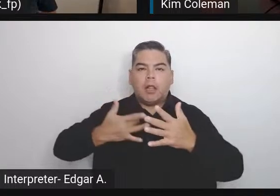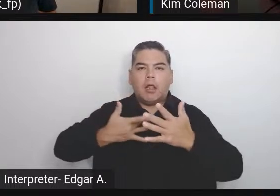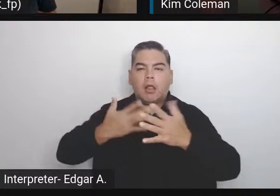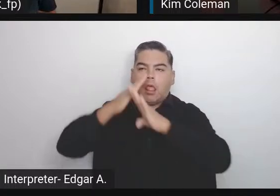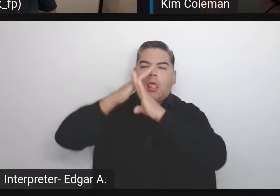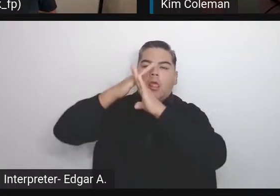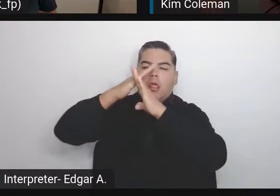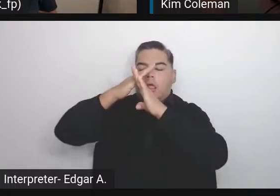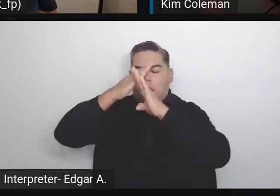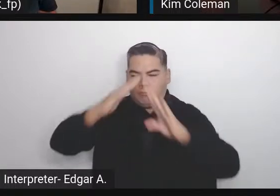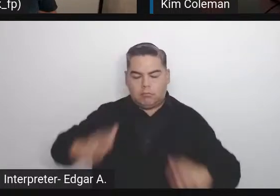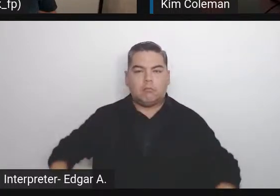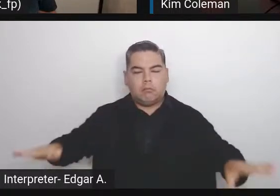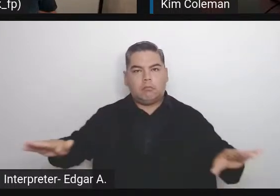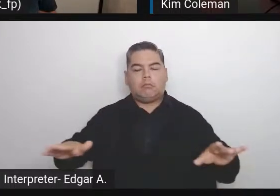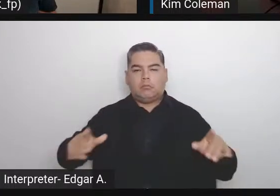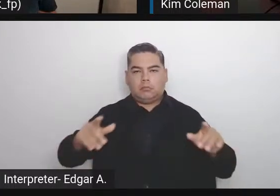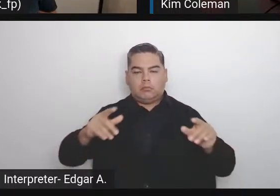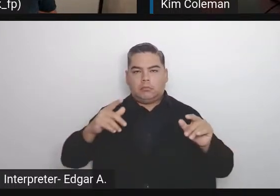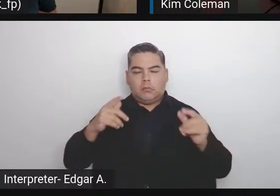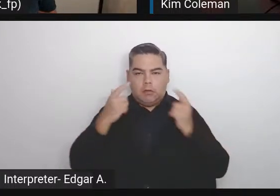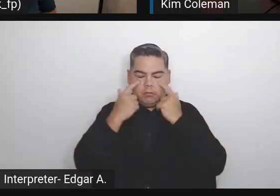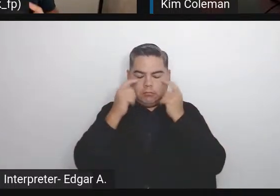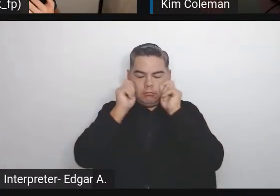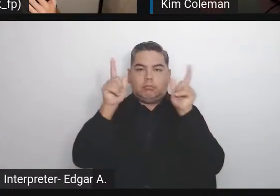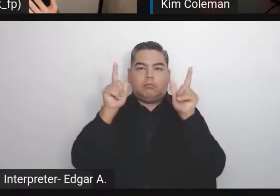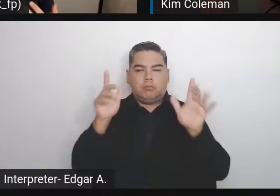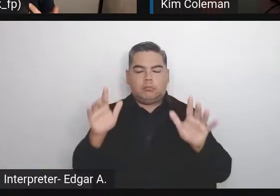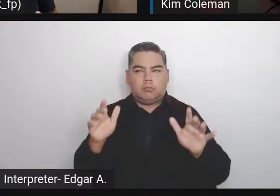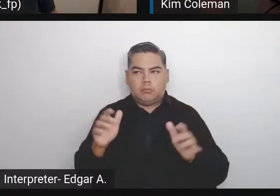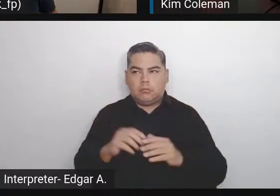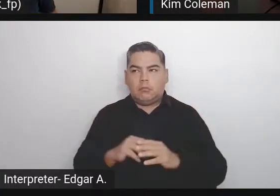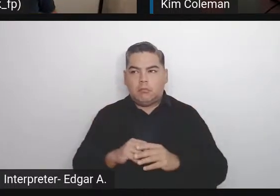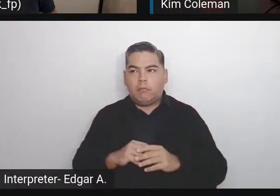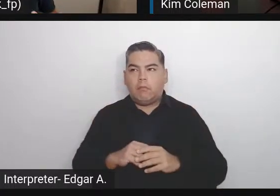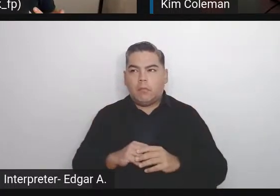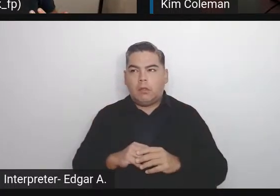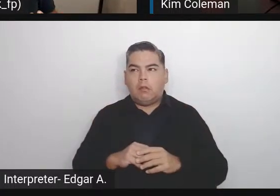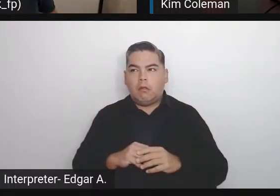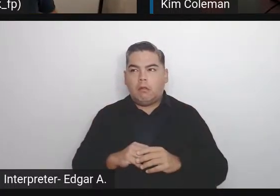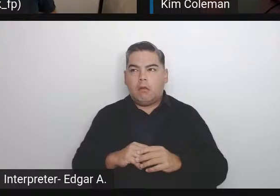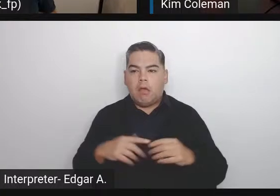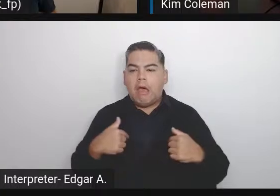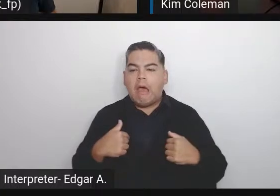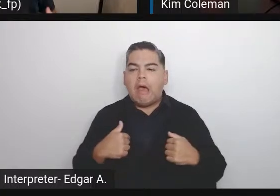someone like this and he helps you find this book that you had. It was like amazing.